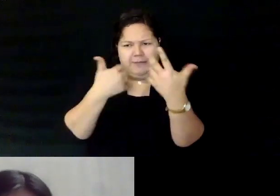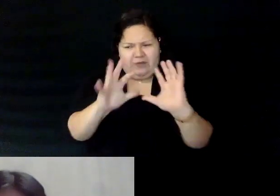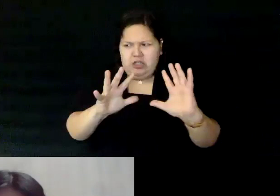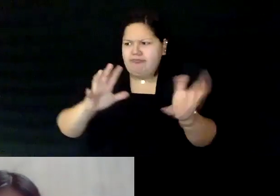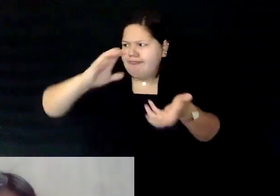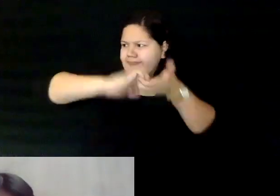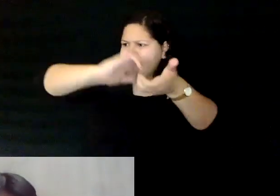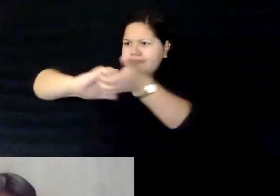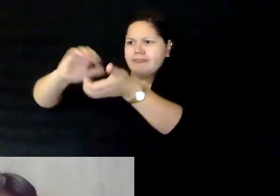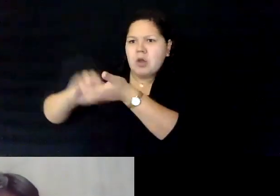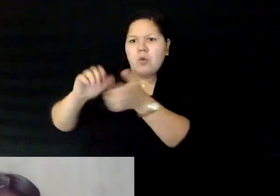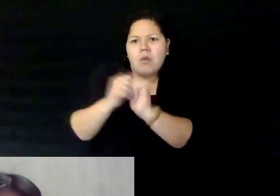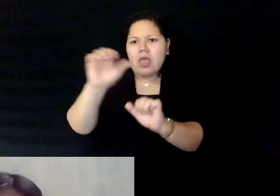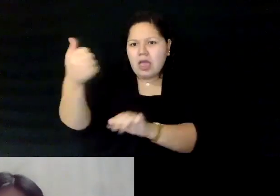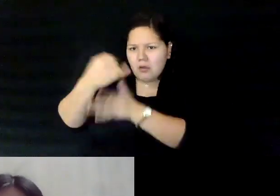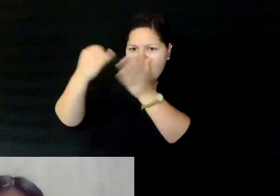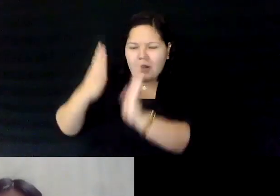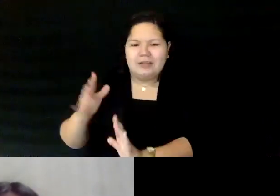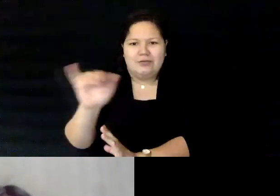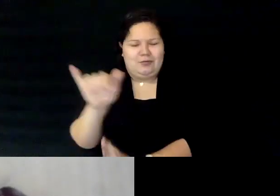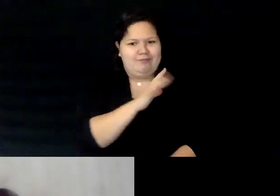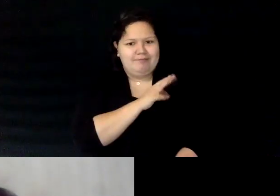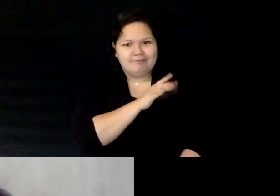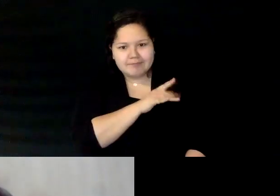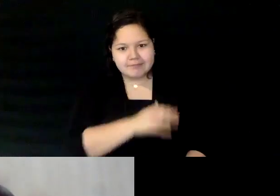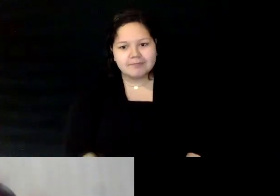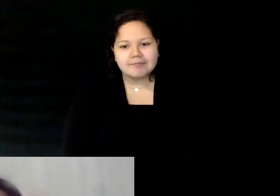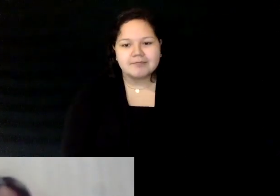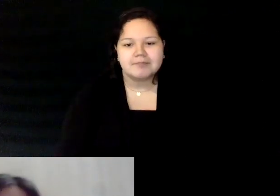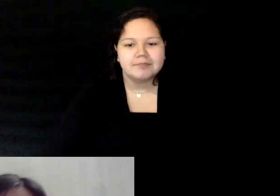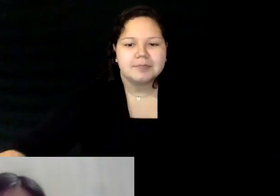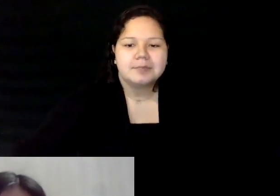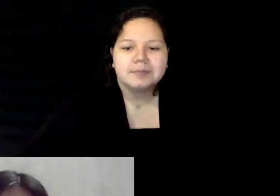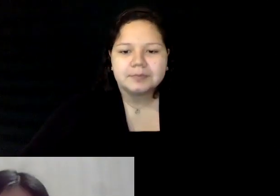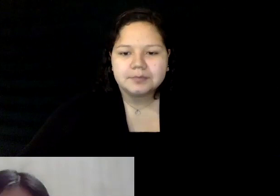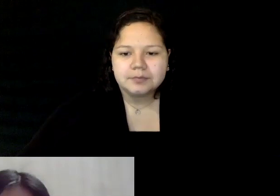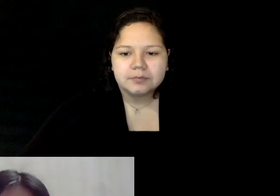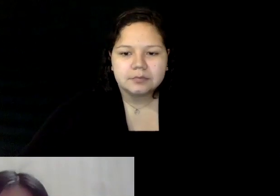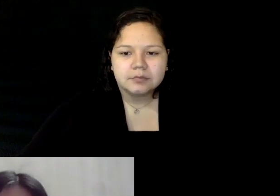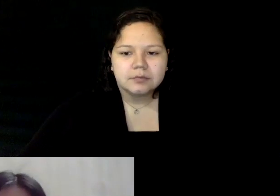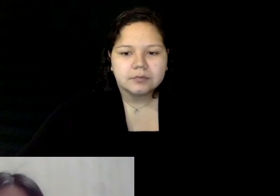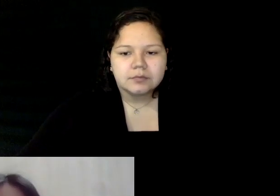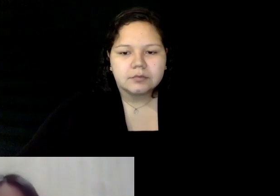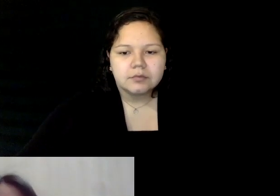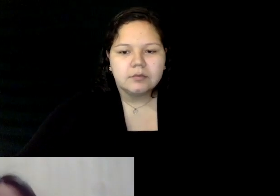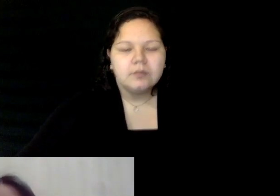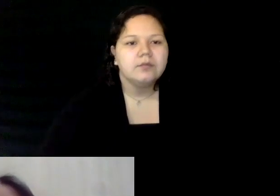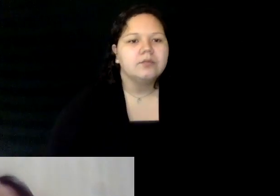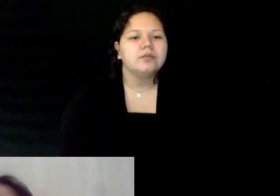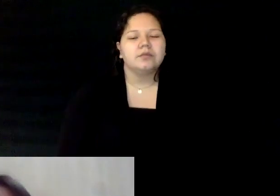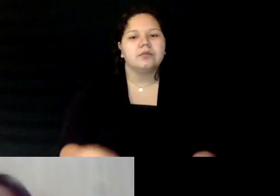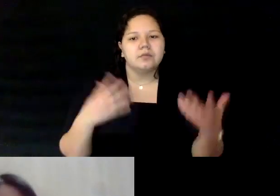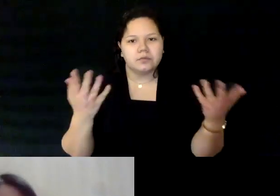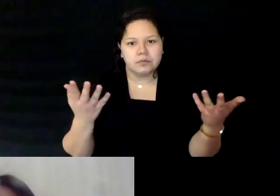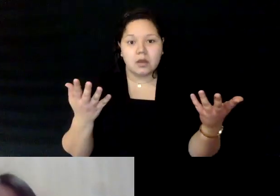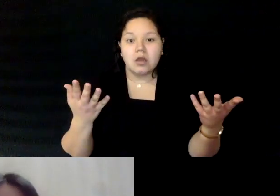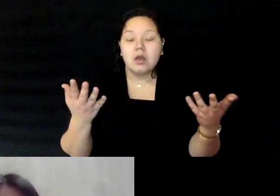different collaborators. So, I think one of the things that has, like I said at the beginning, one